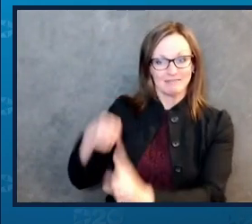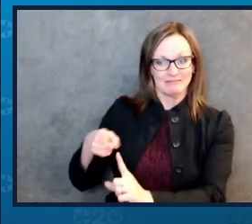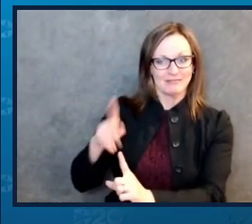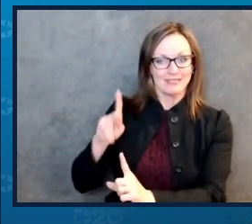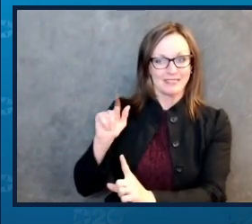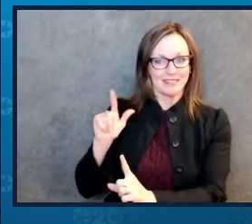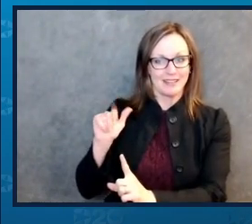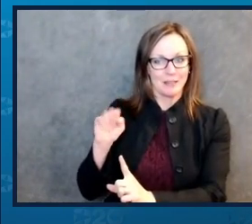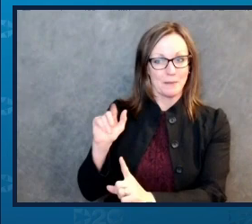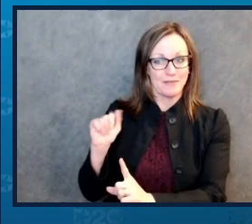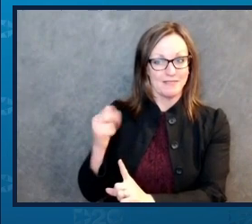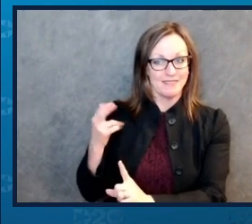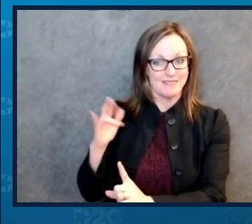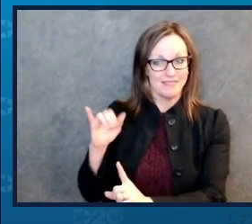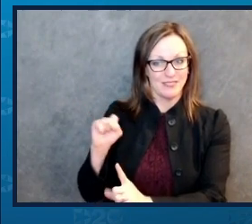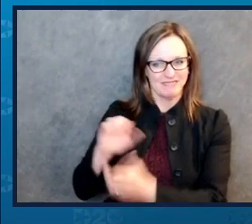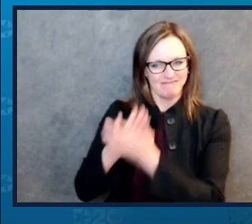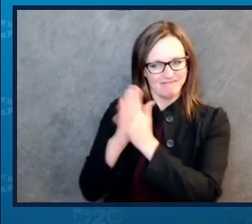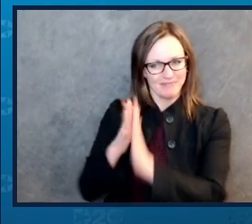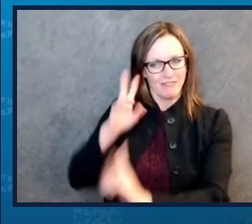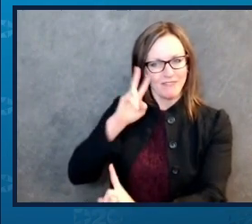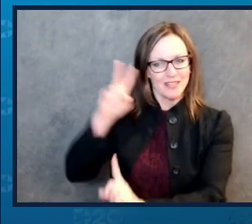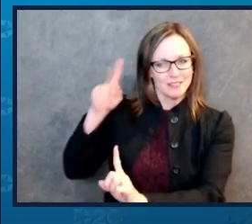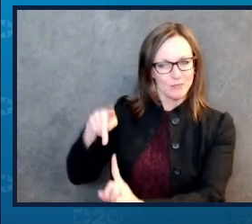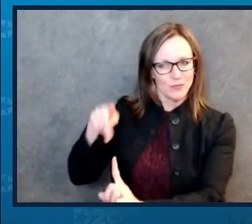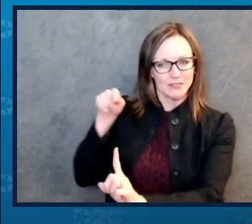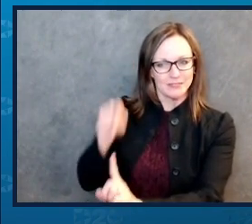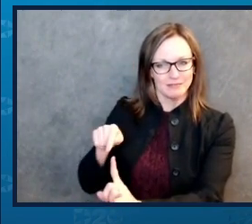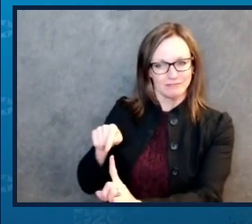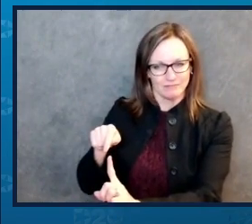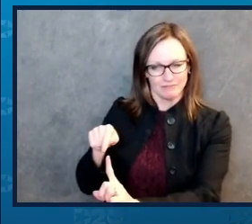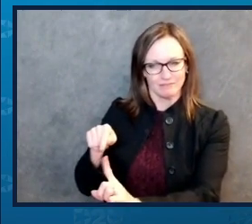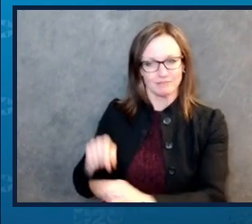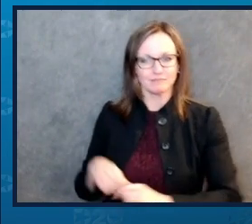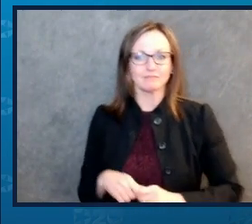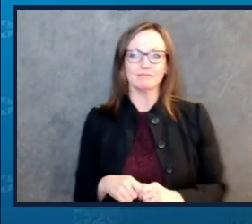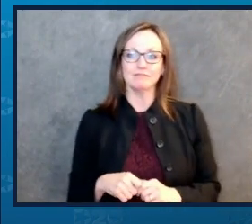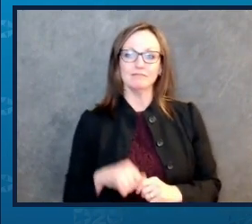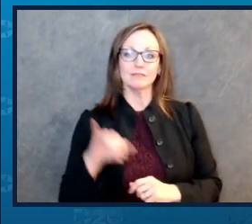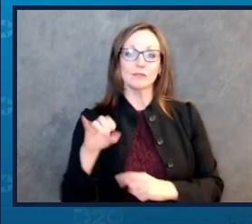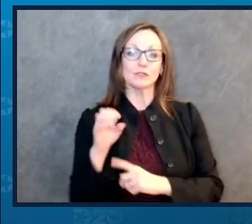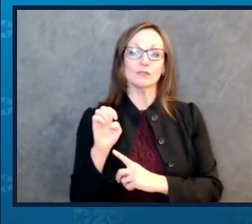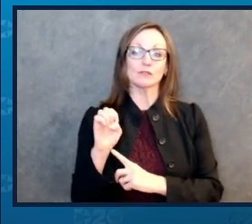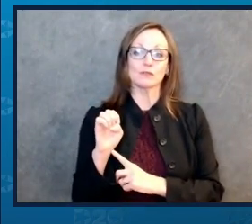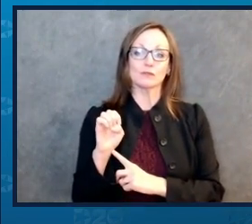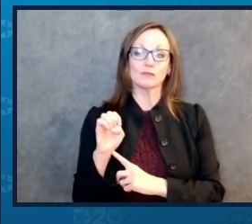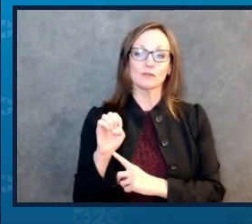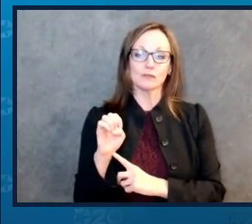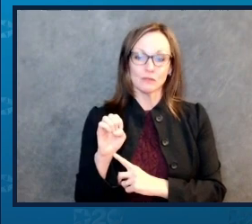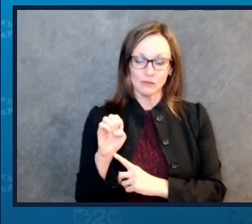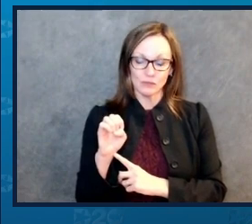VICE PRESIDENT BIDEN HAS NOMINATED SENATOR KAMALA HARRIS AS HIS VICE PRESIDENTIAL